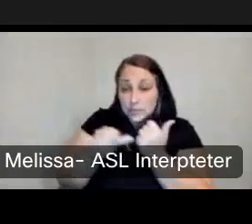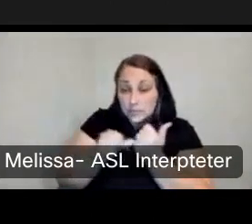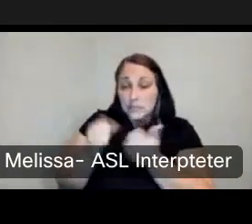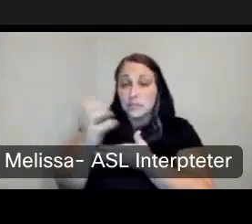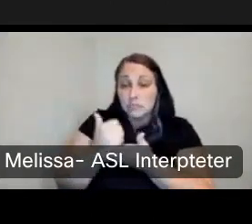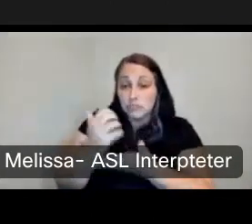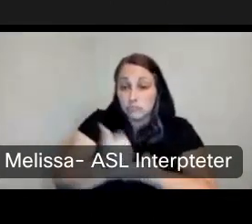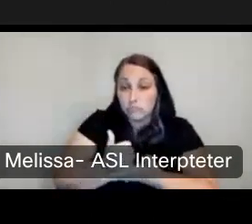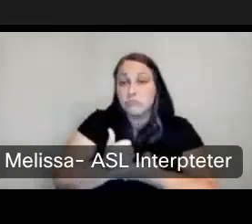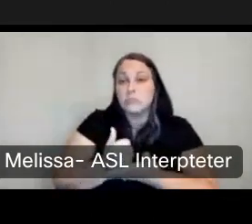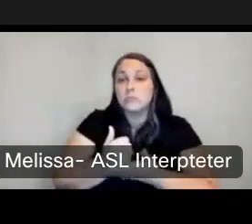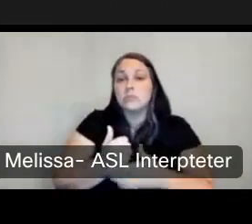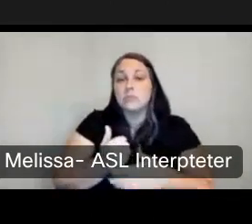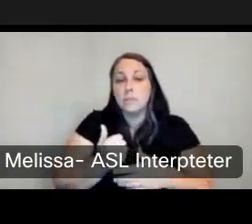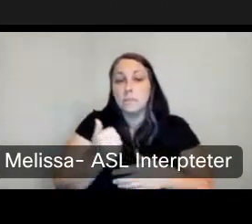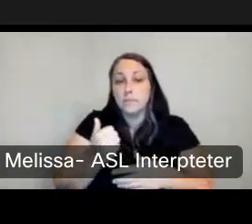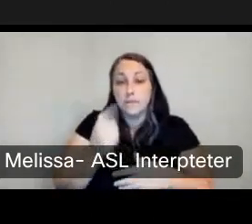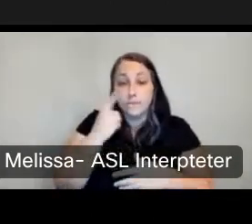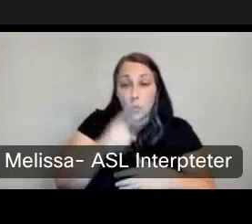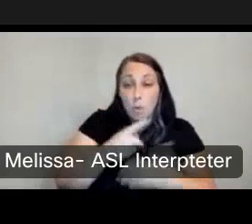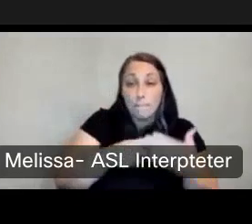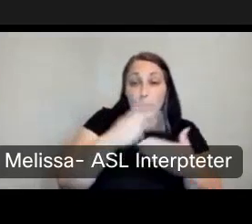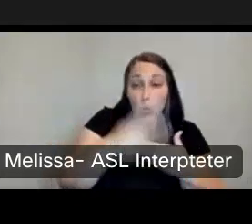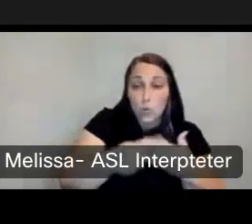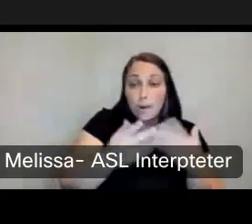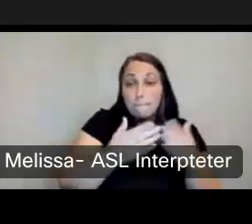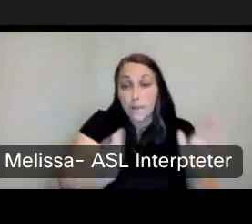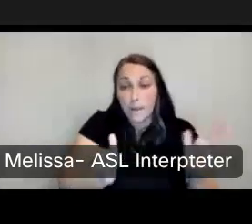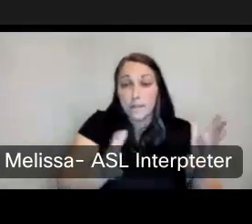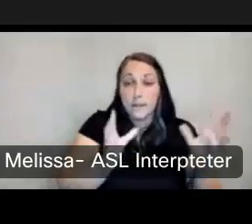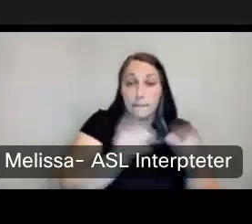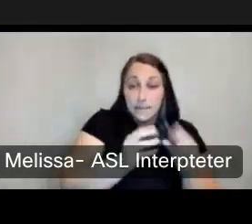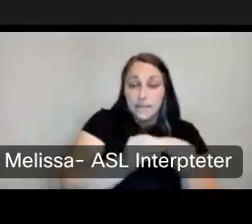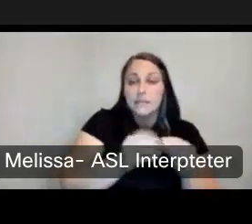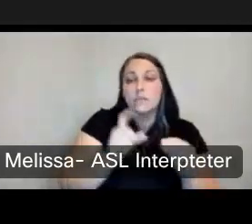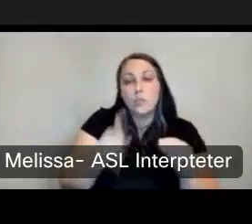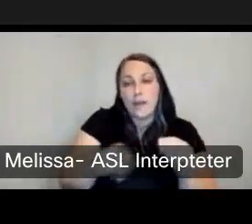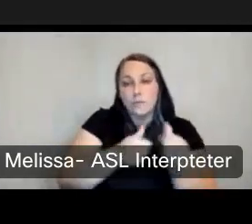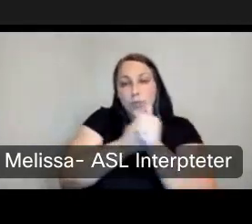um and public meetings we have to make sure they're conducted in compass with title VI of